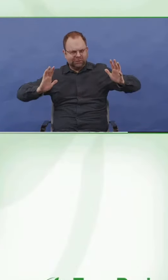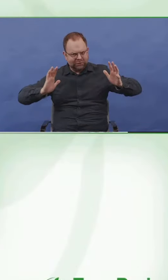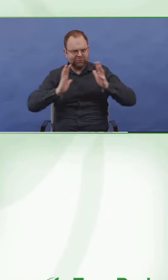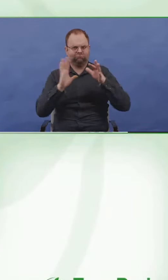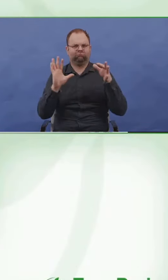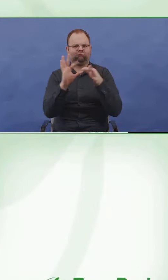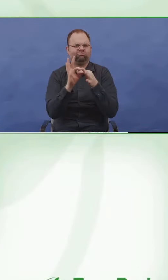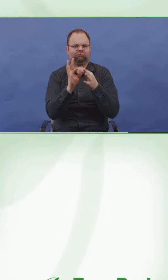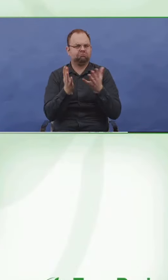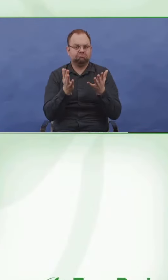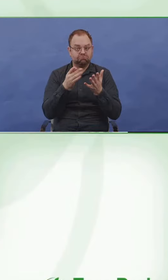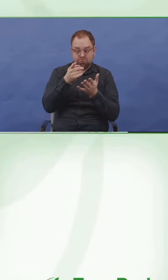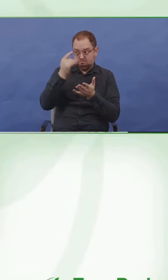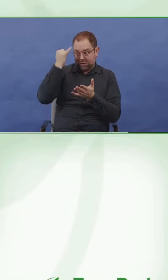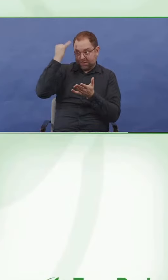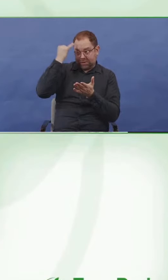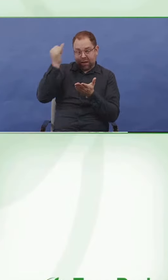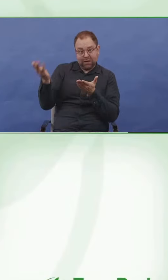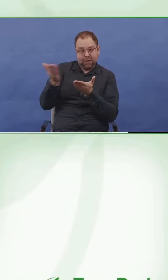my name is Cammell Goungor.